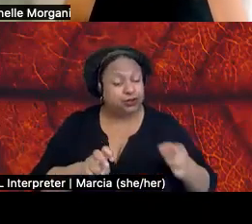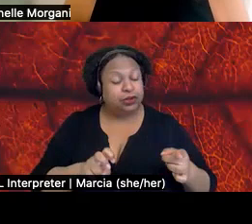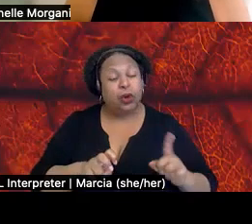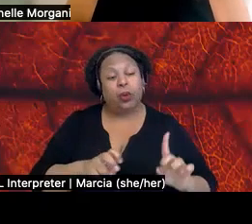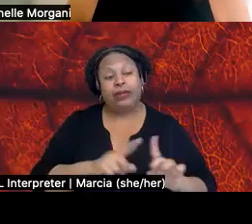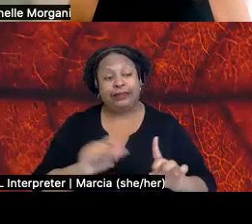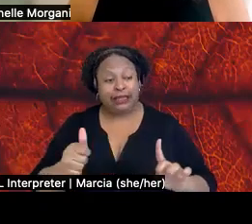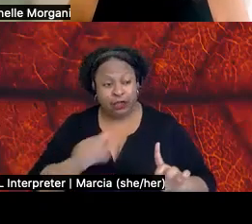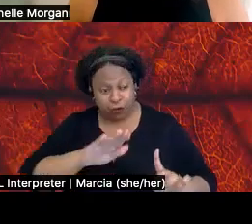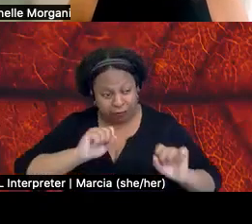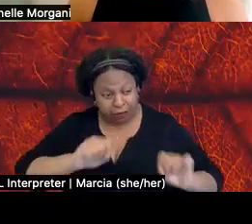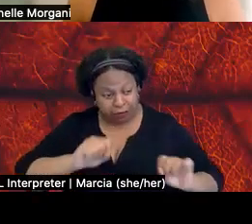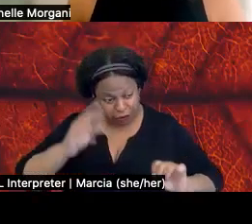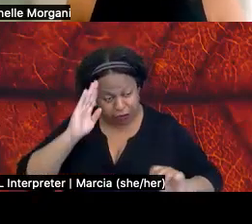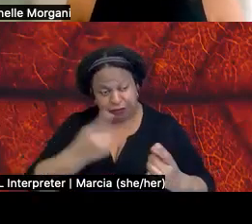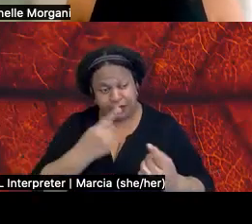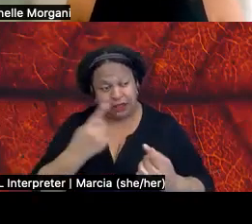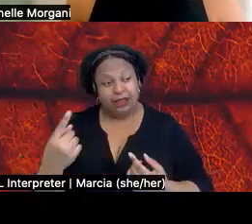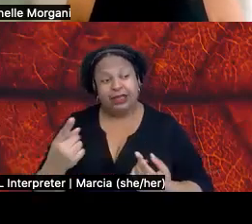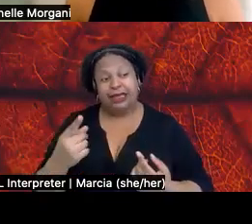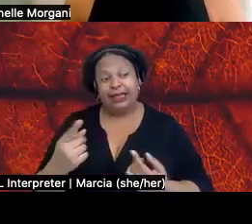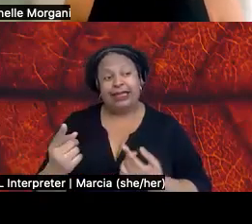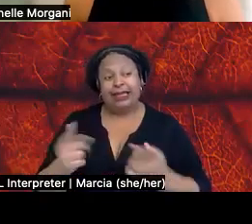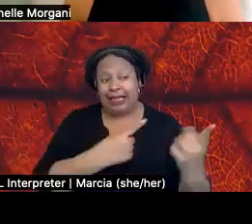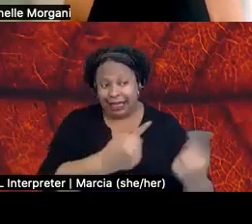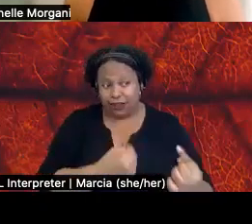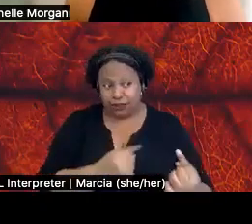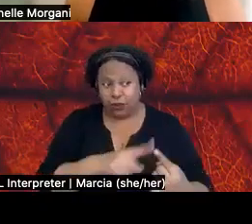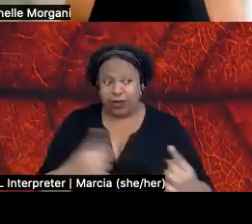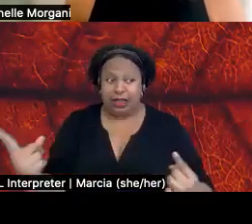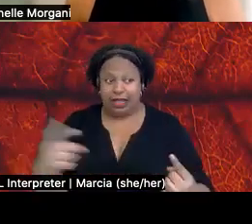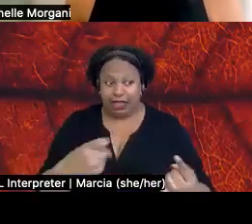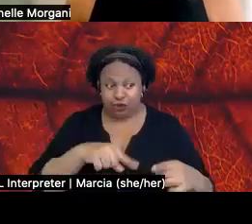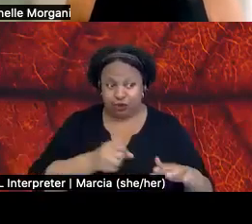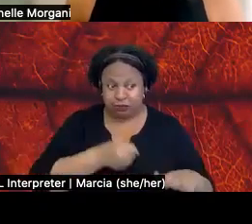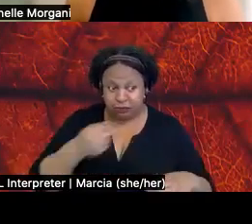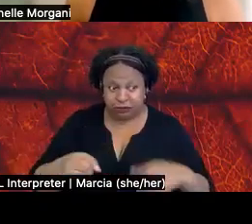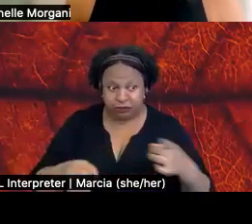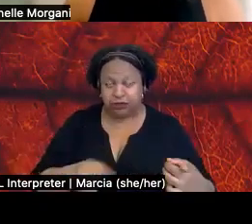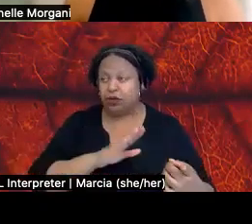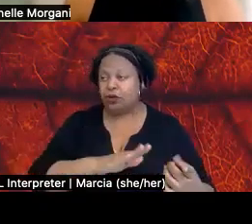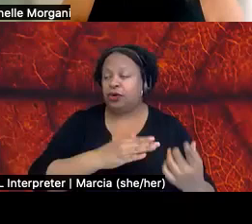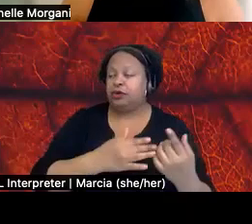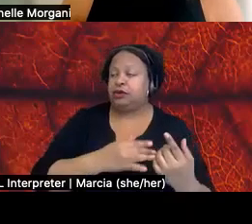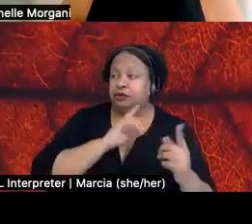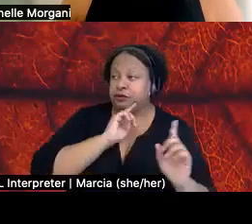answers to questions that are asked in placement? Sandy gives a performance score of 5.